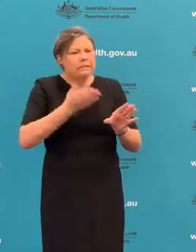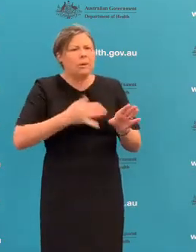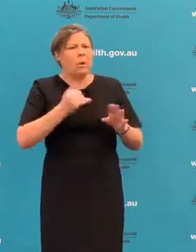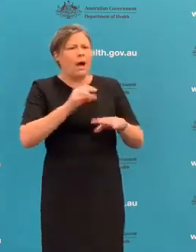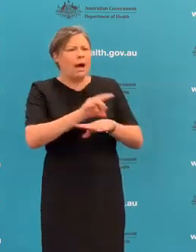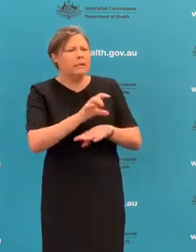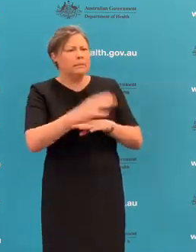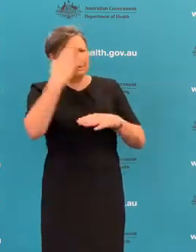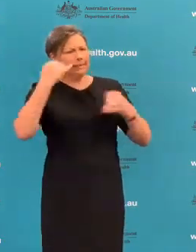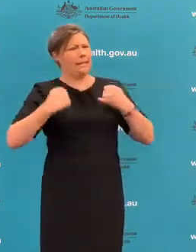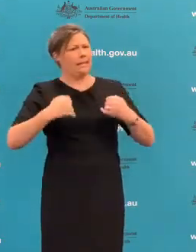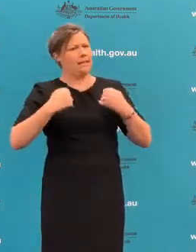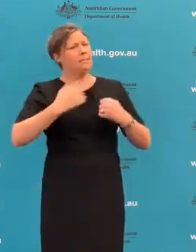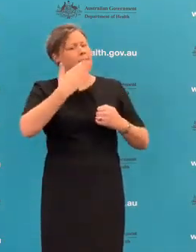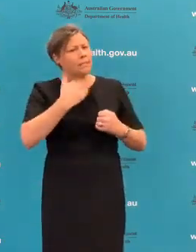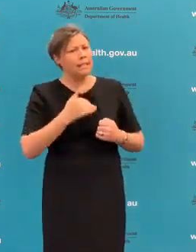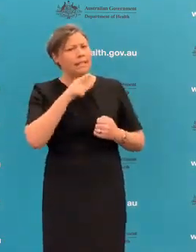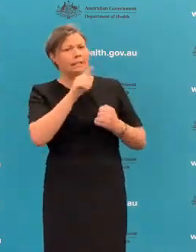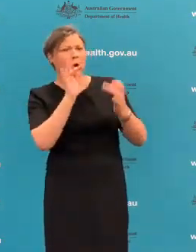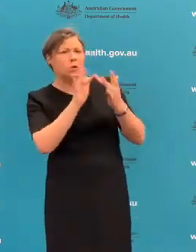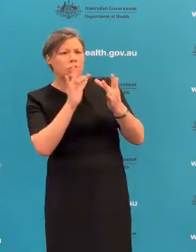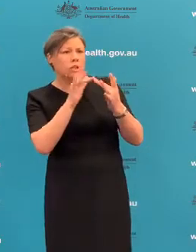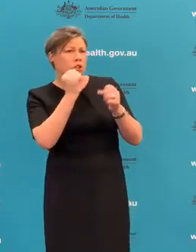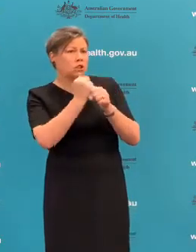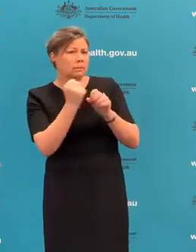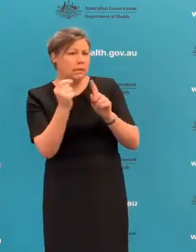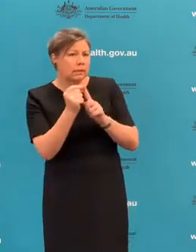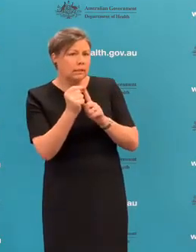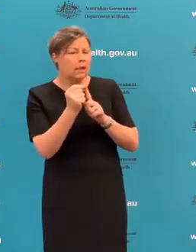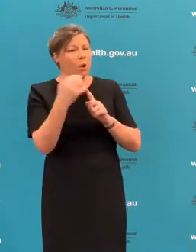please use telehealth to reach out to your GP or to your therapist